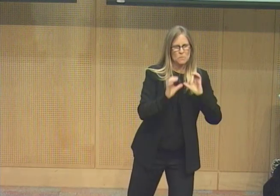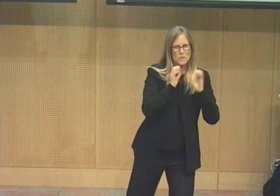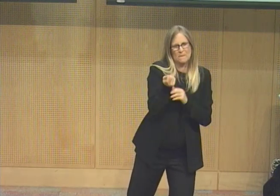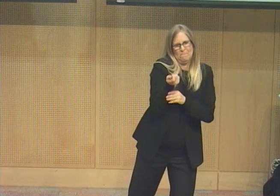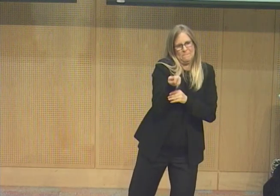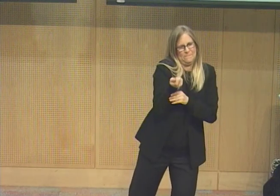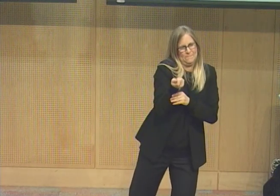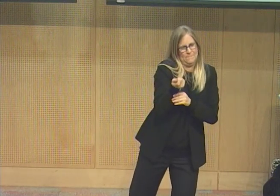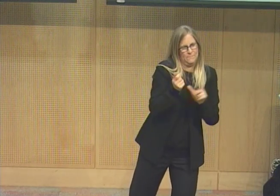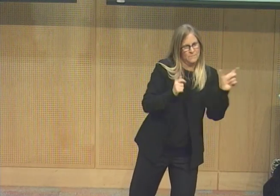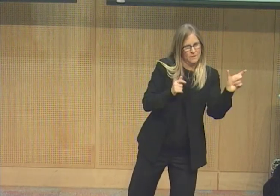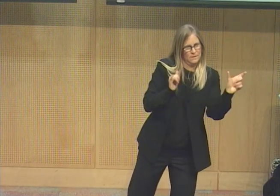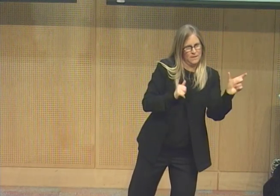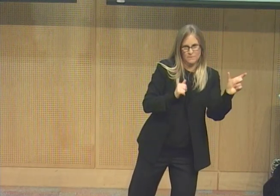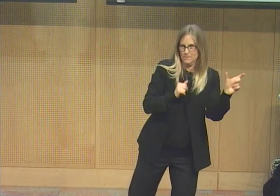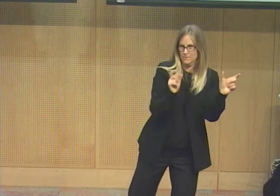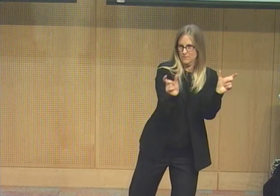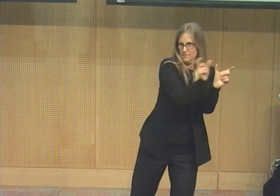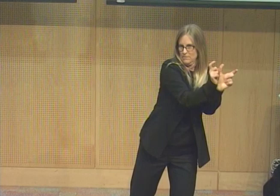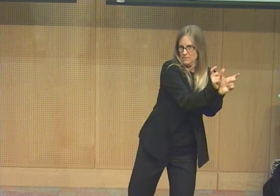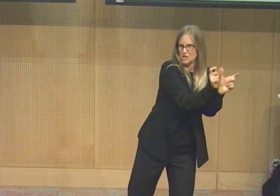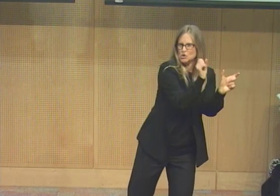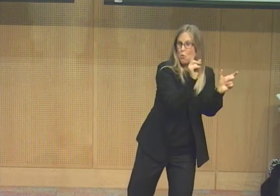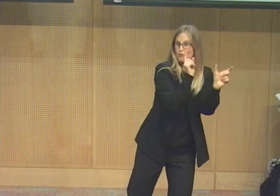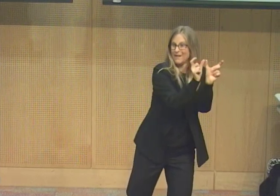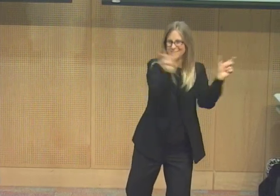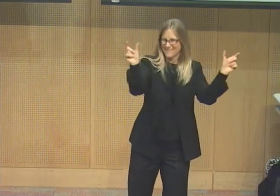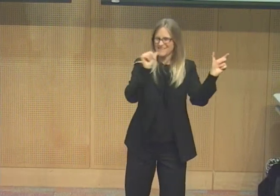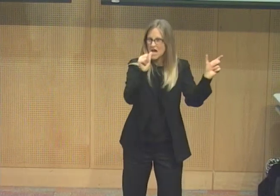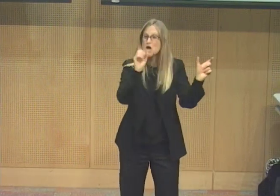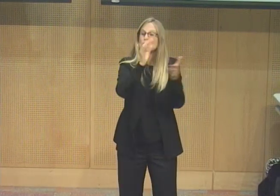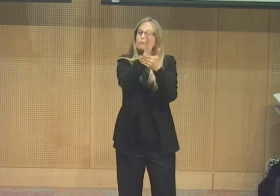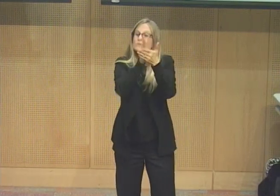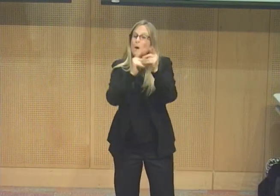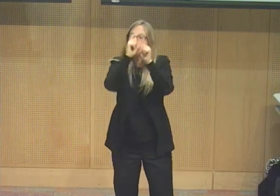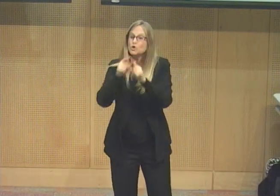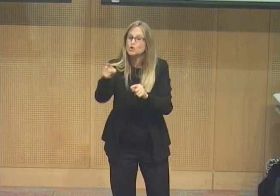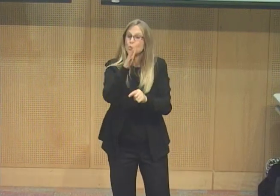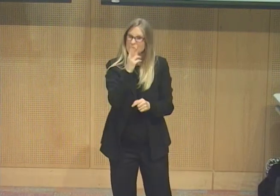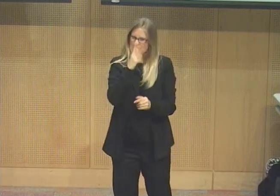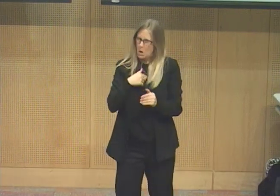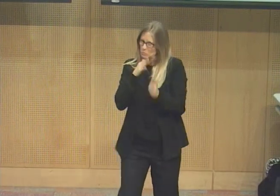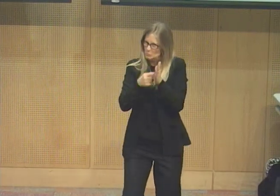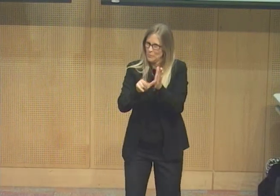And so those two were linked together. I couldn't separate them.